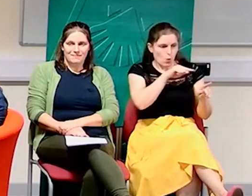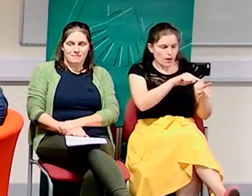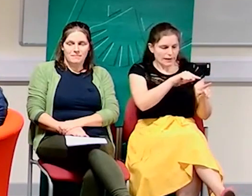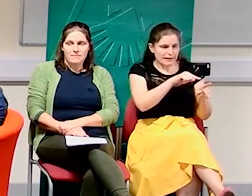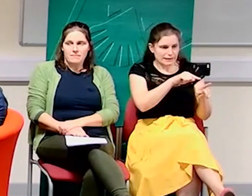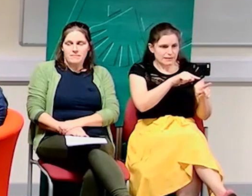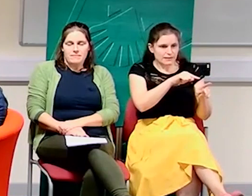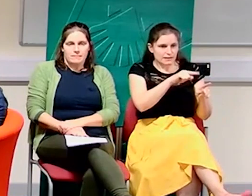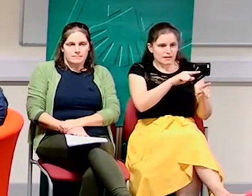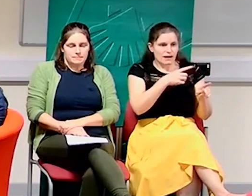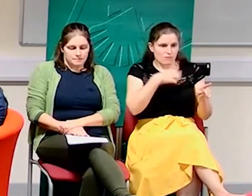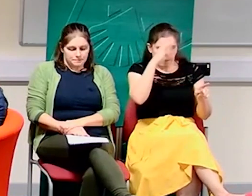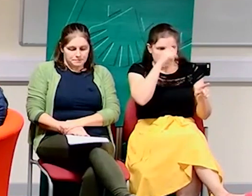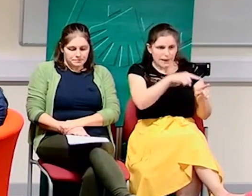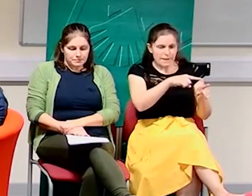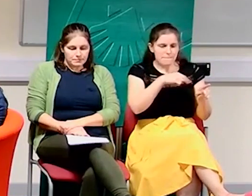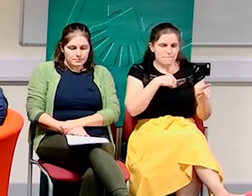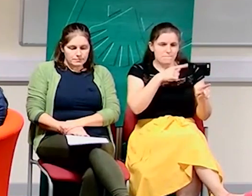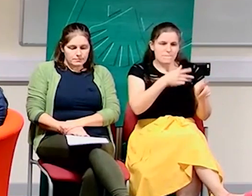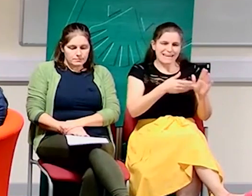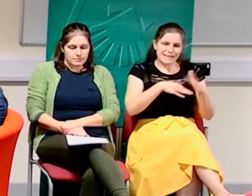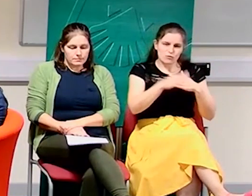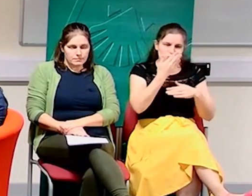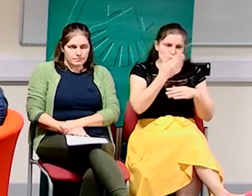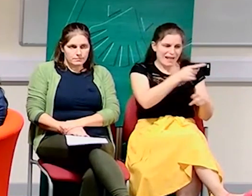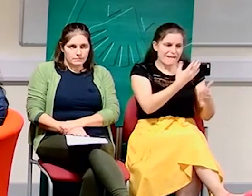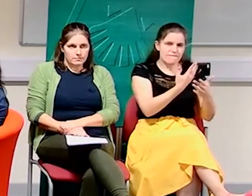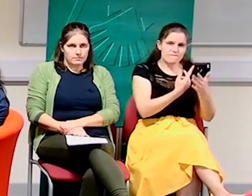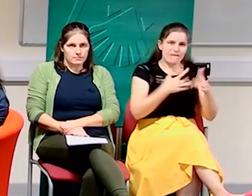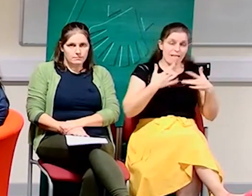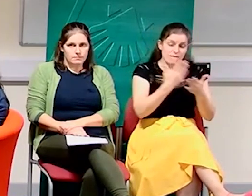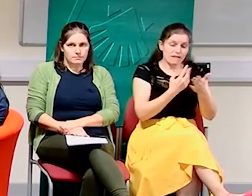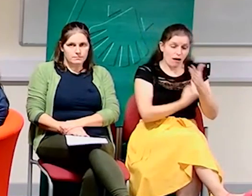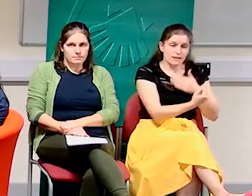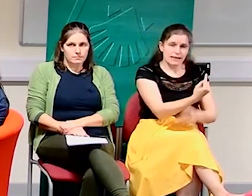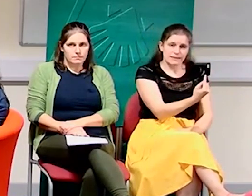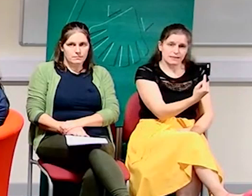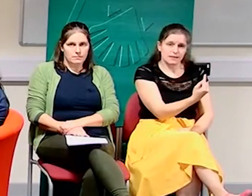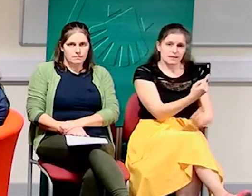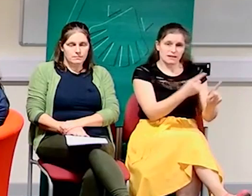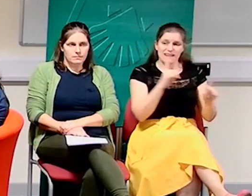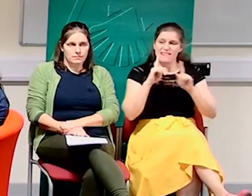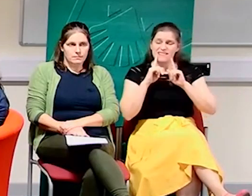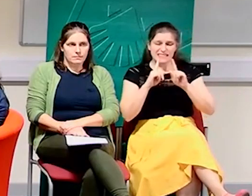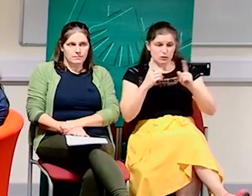to go into school because he felt very isolated and the teachers didn't know how to include him